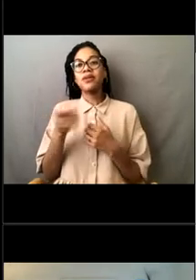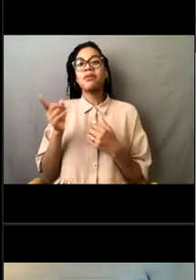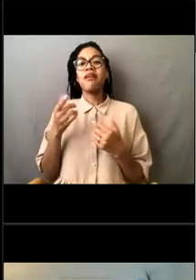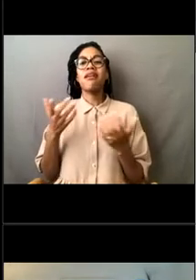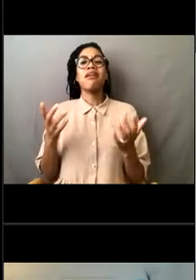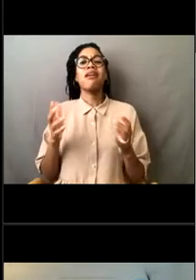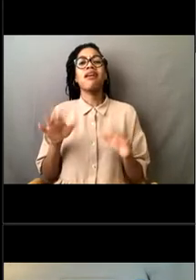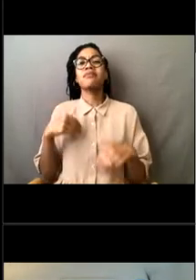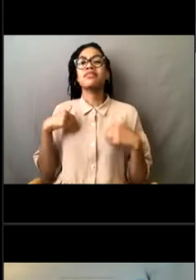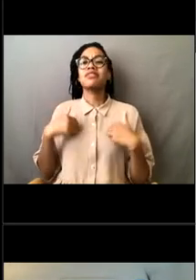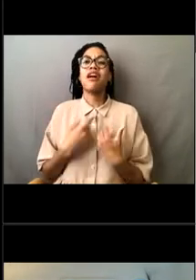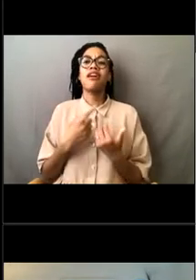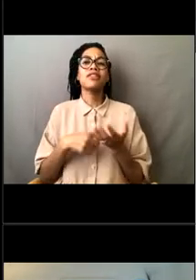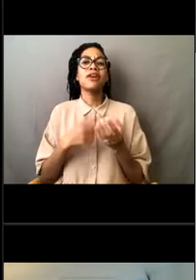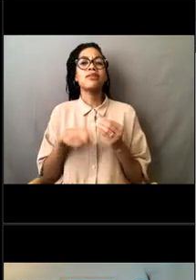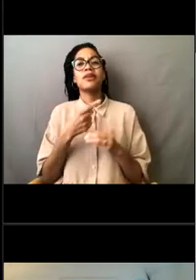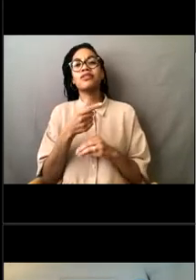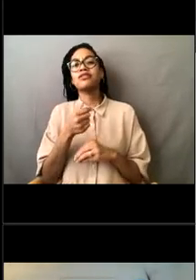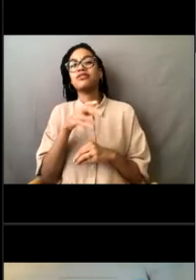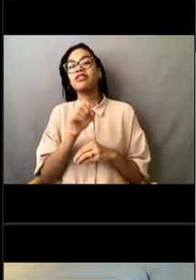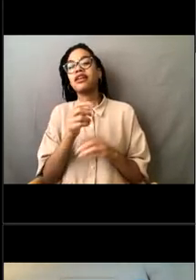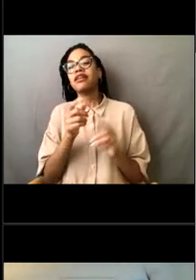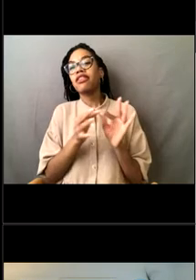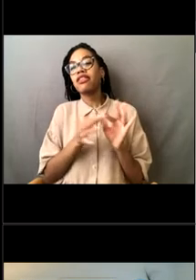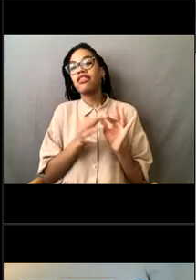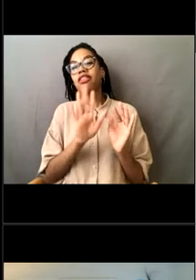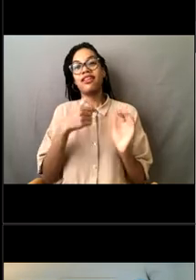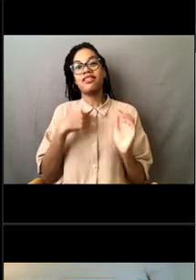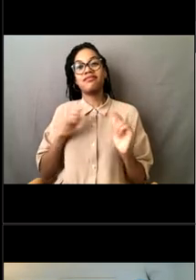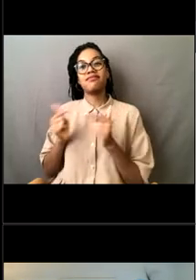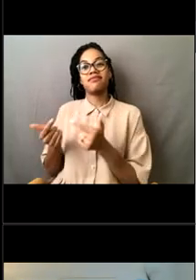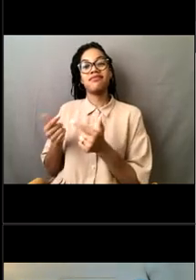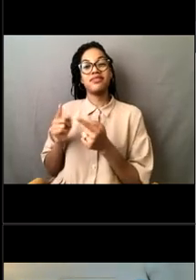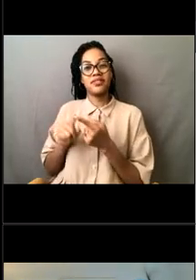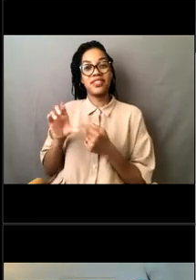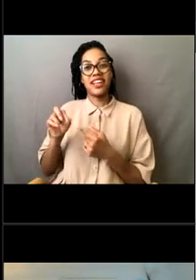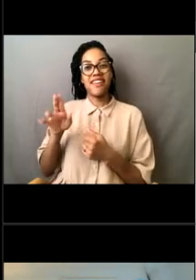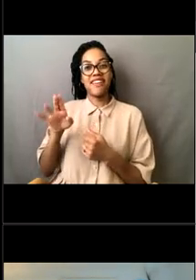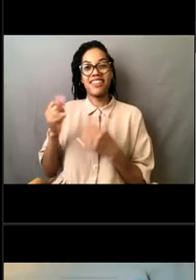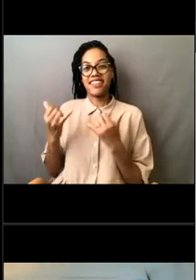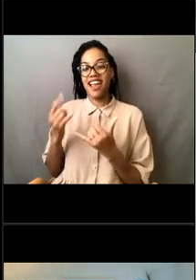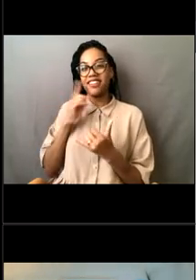I want to hear about lake trout and Lake Champlain. So at this point, I'm going to hand you over to Caroline. Over to you.